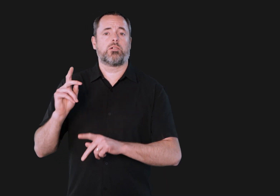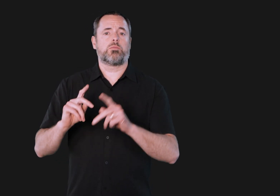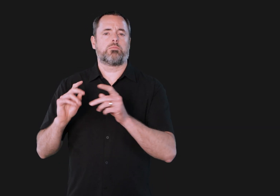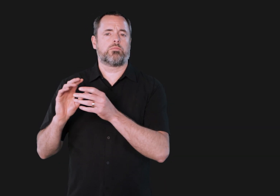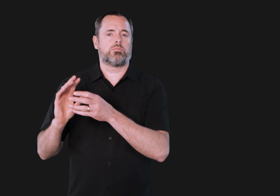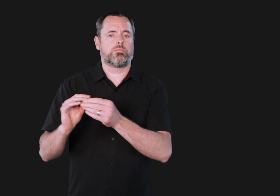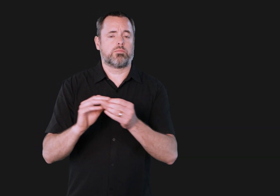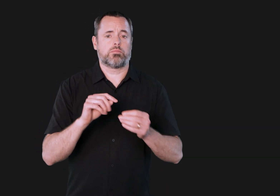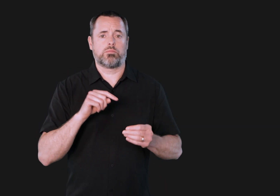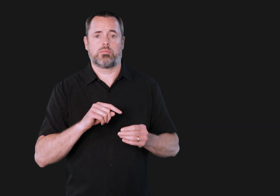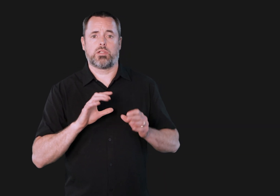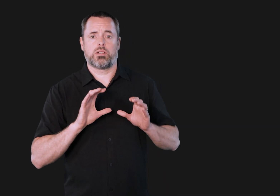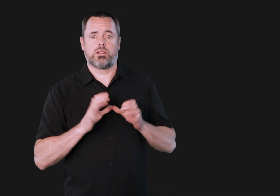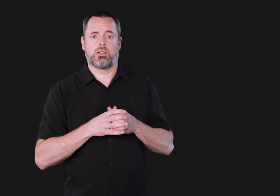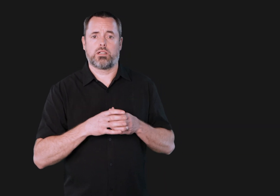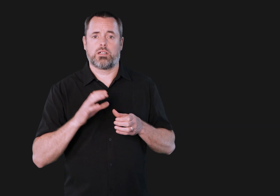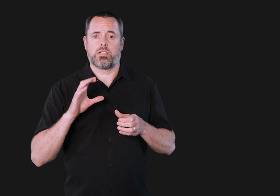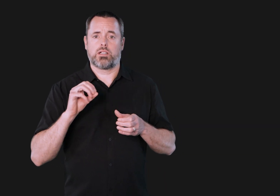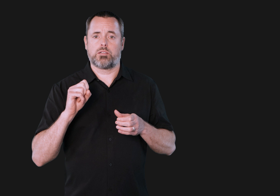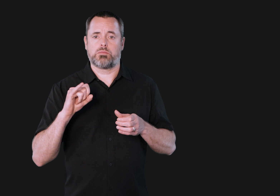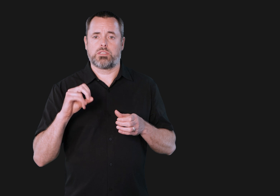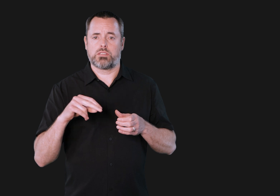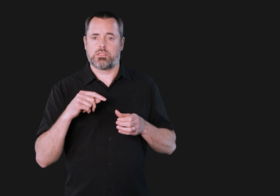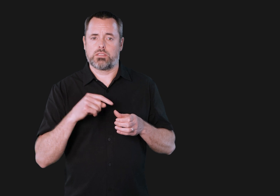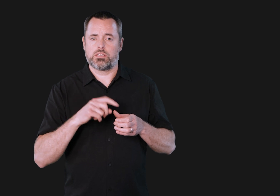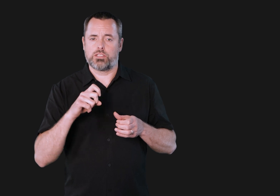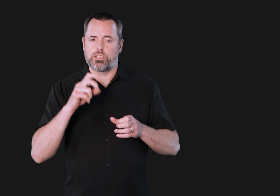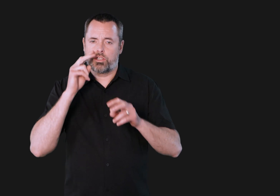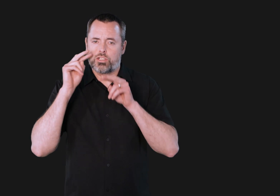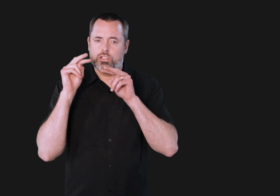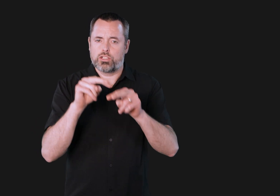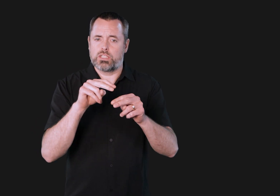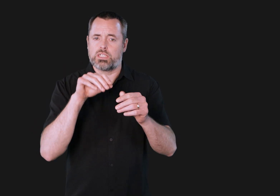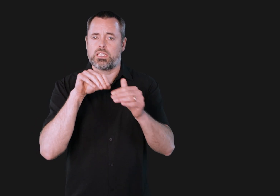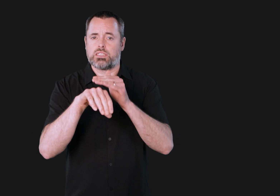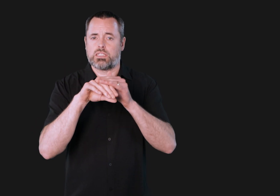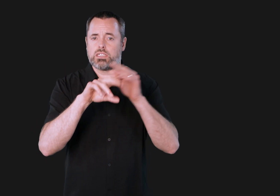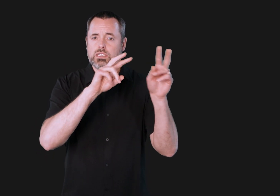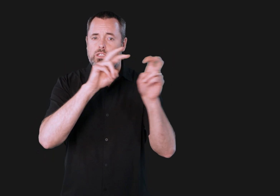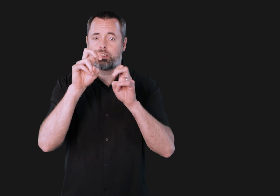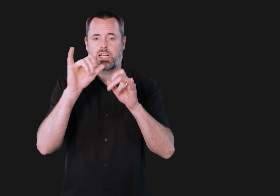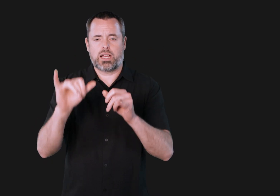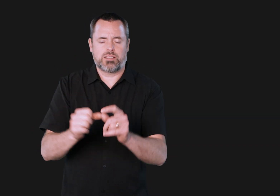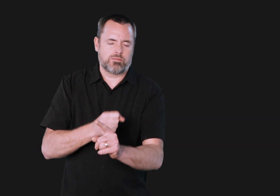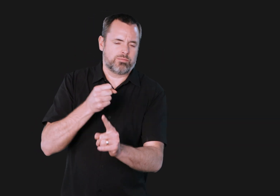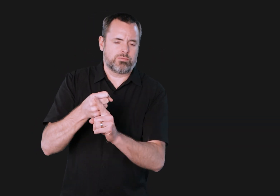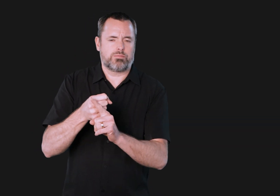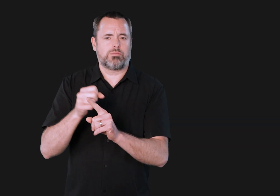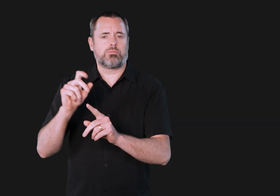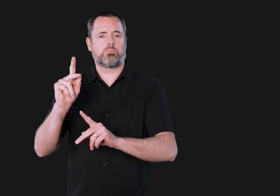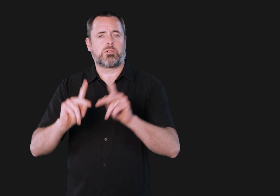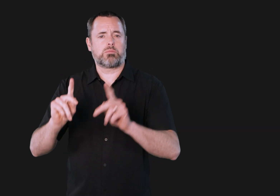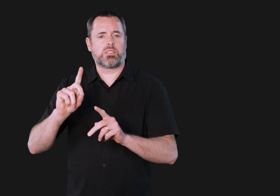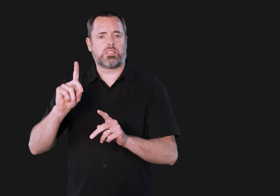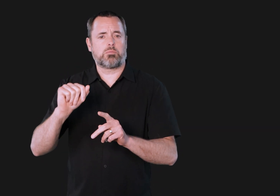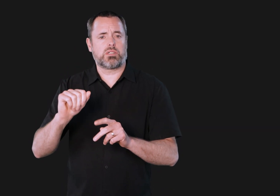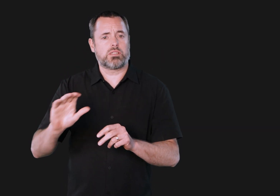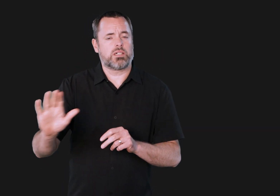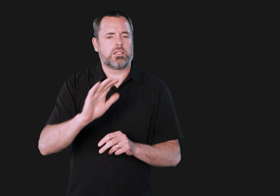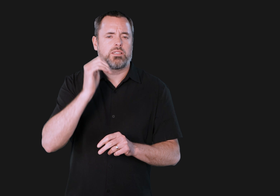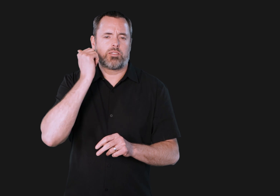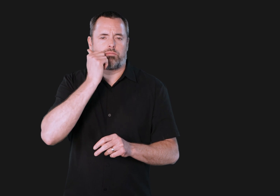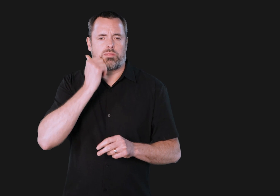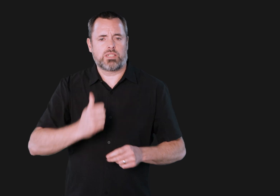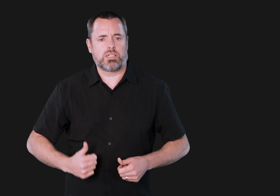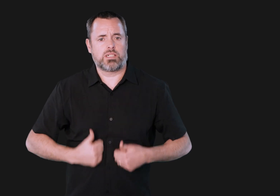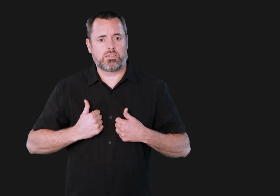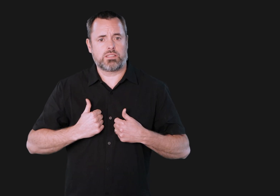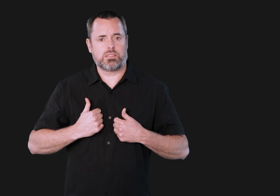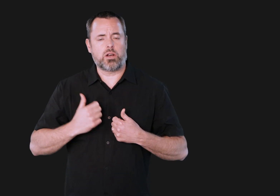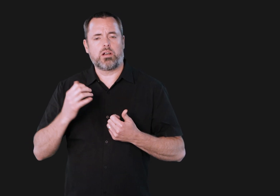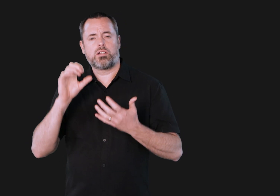People said the Commission should look at accessibility issues that affect the daily lives of people with disabilities.